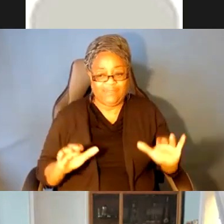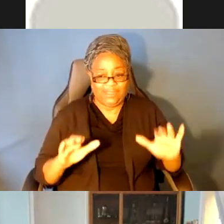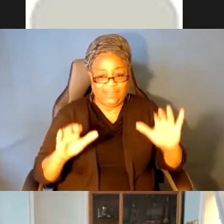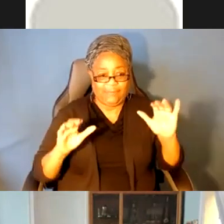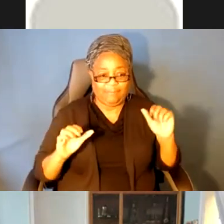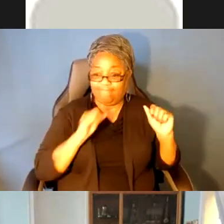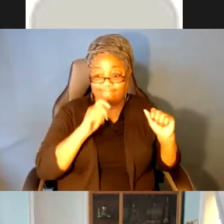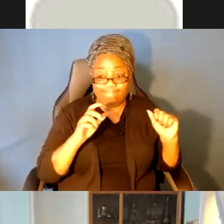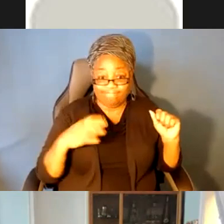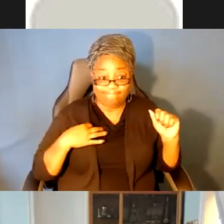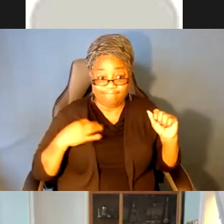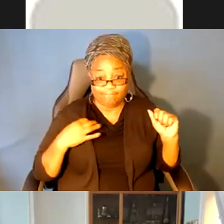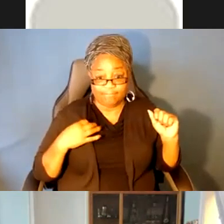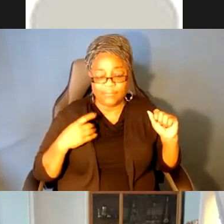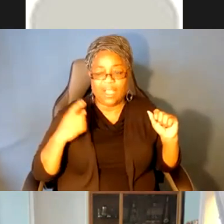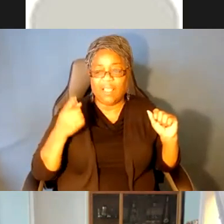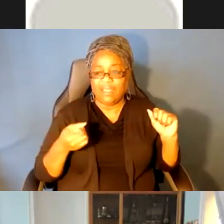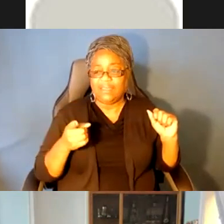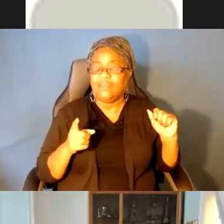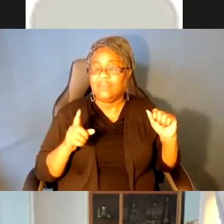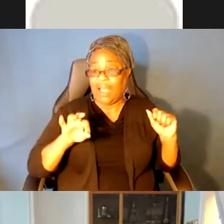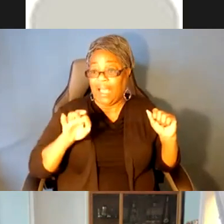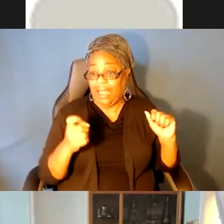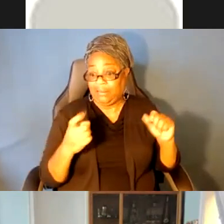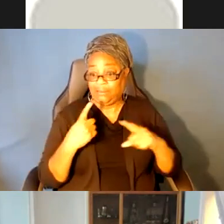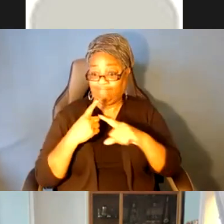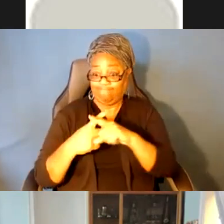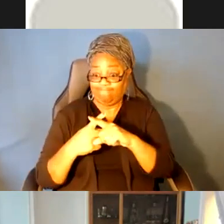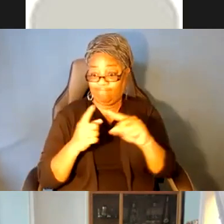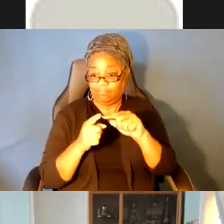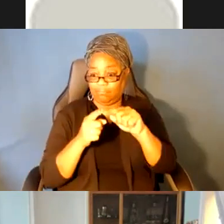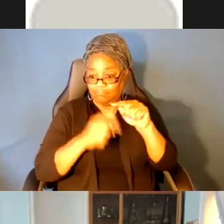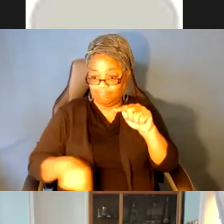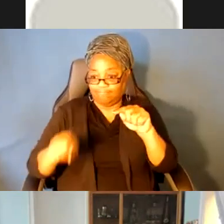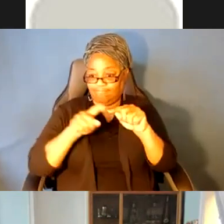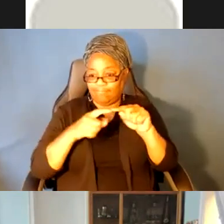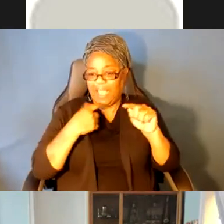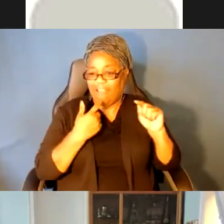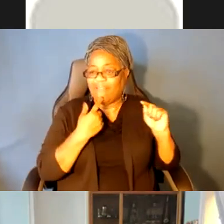the same kind of severe blocky X now contained within a thinner red circle.